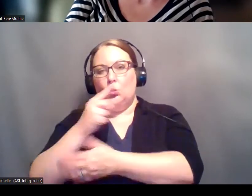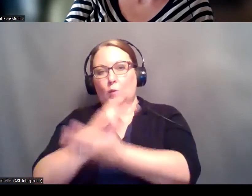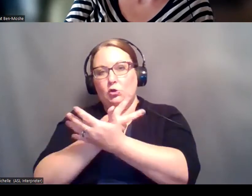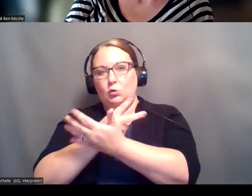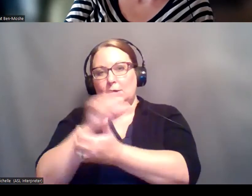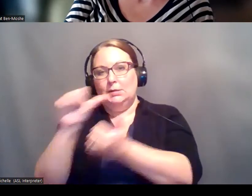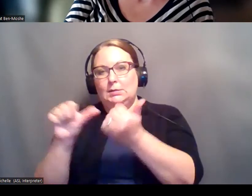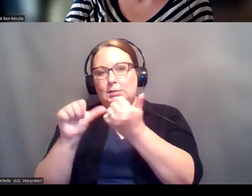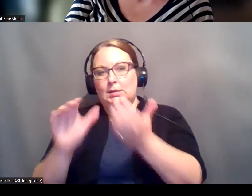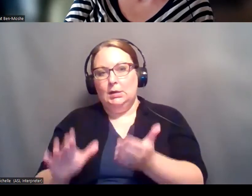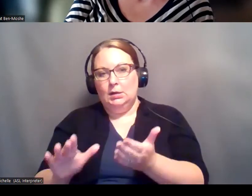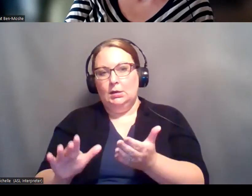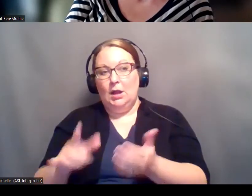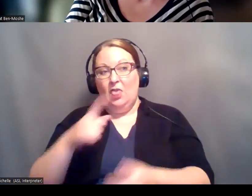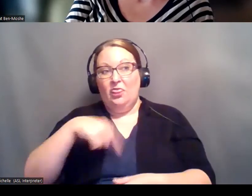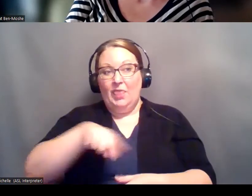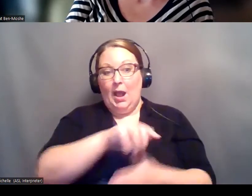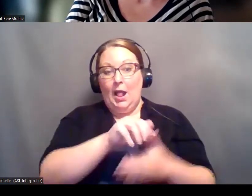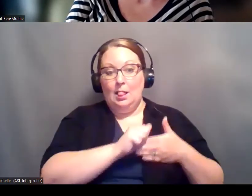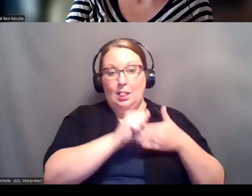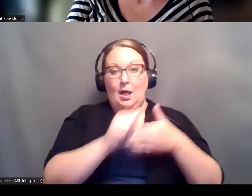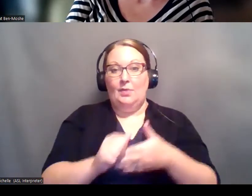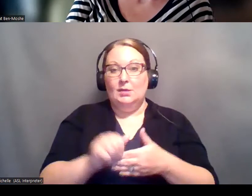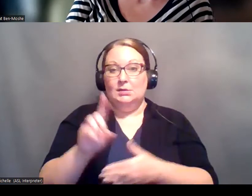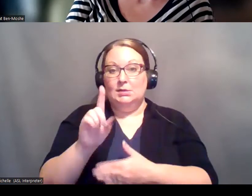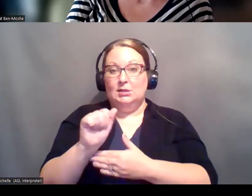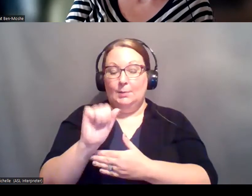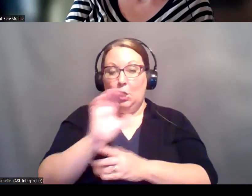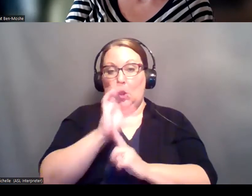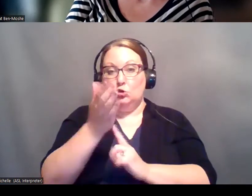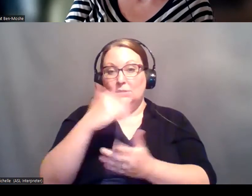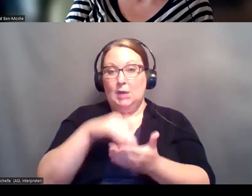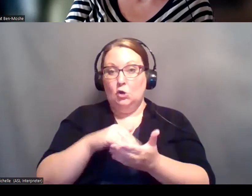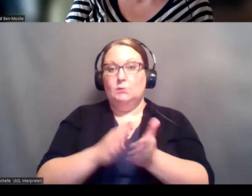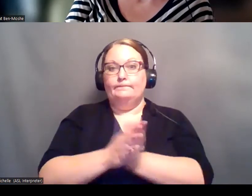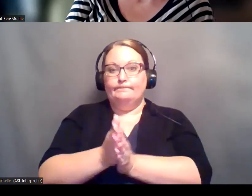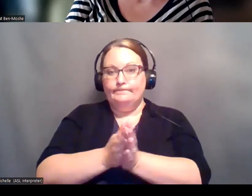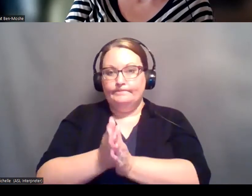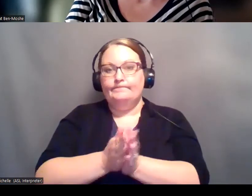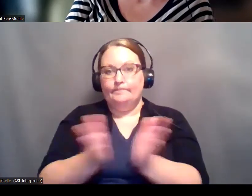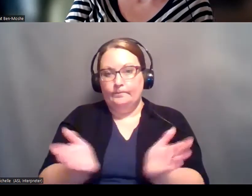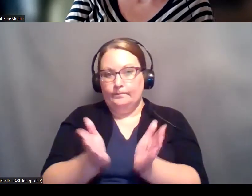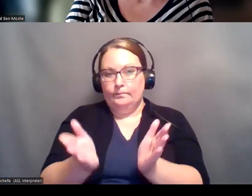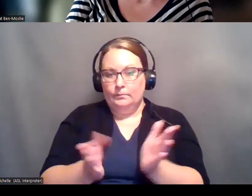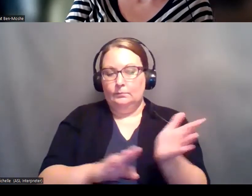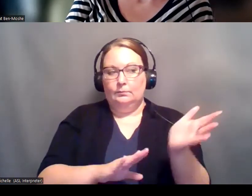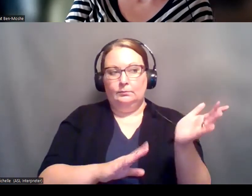they led this disability cultural center initiative and helped put together all these job descriptions